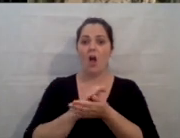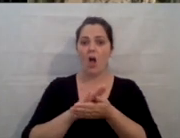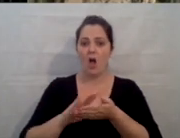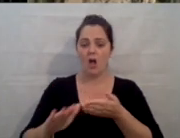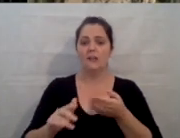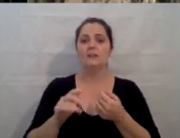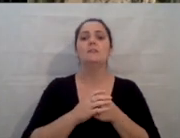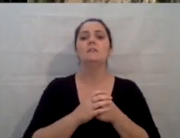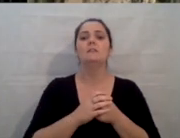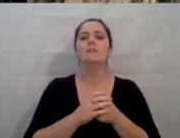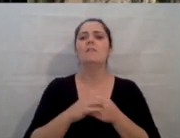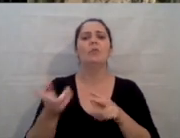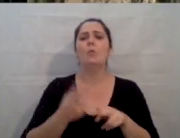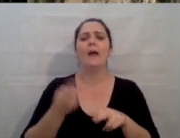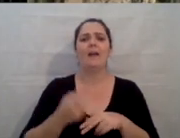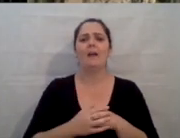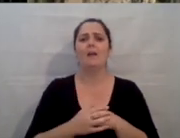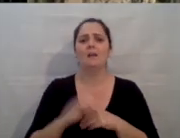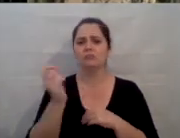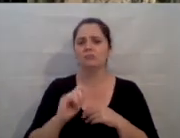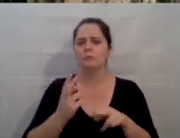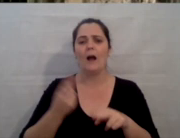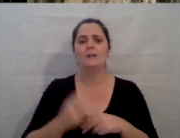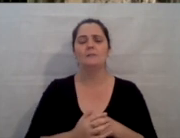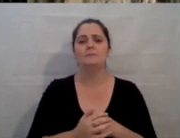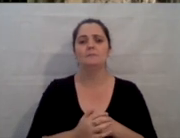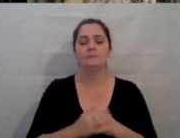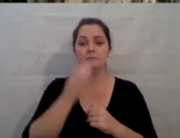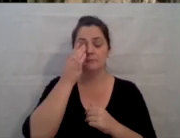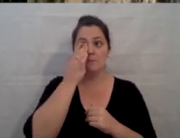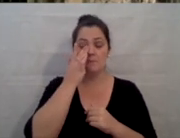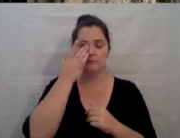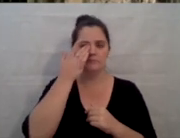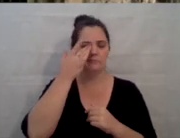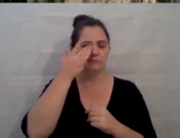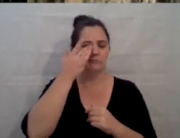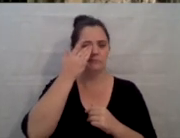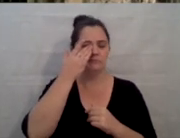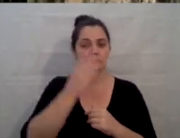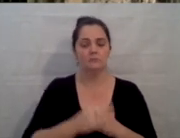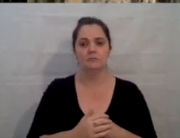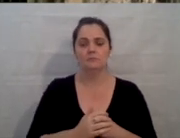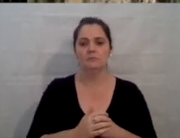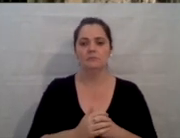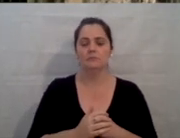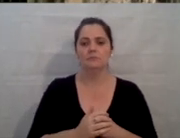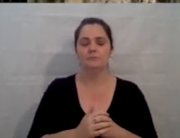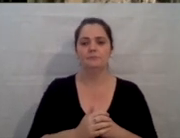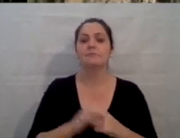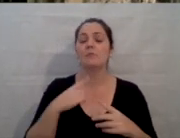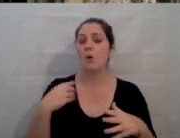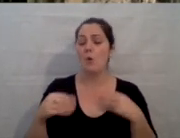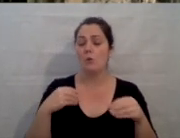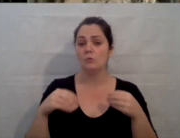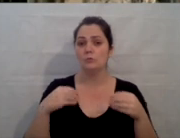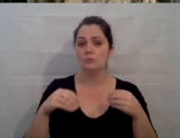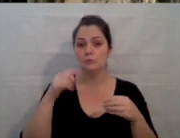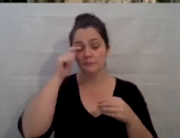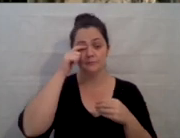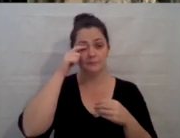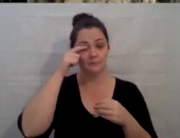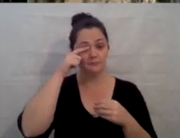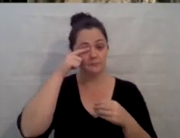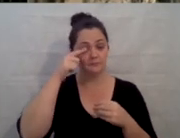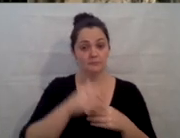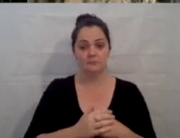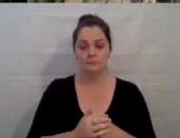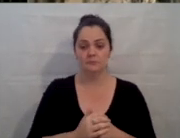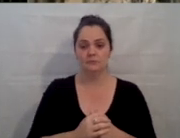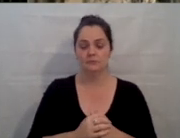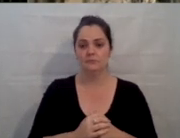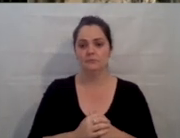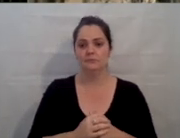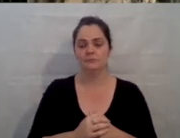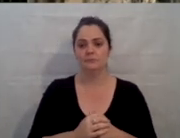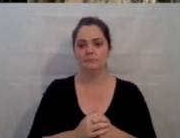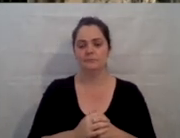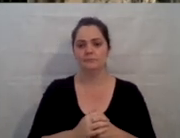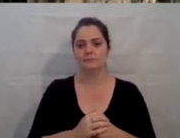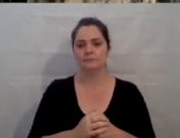You can see I'm keeping it really quick and loose at this stage.